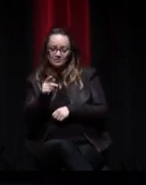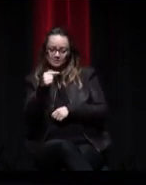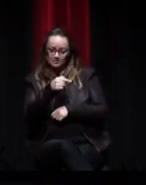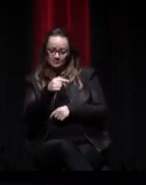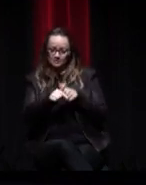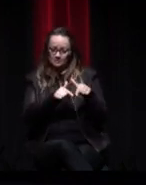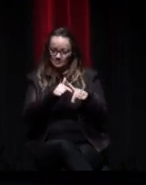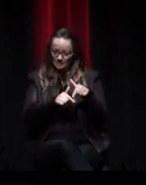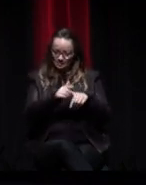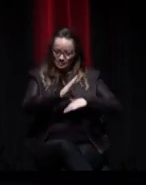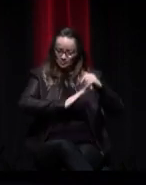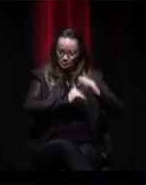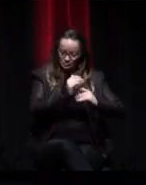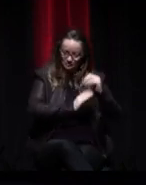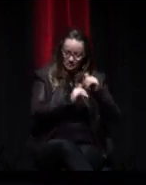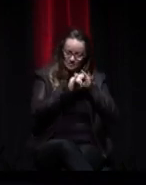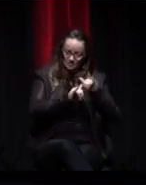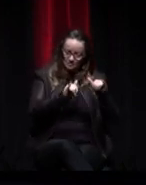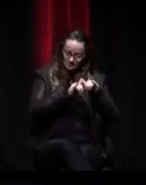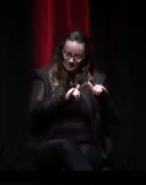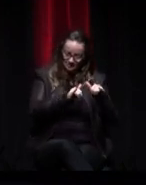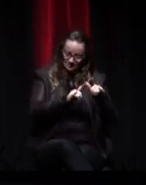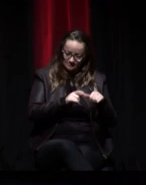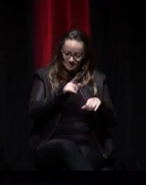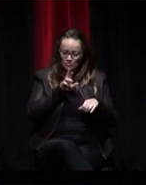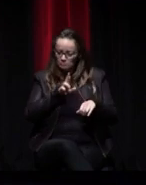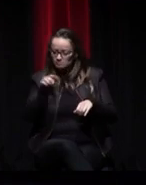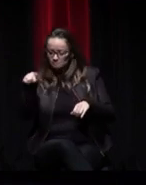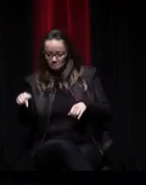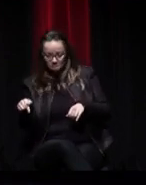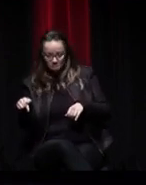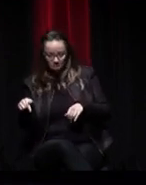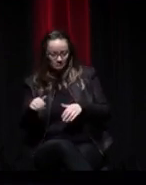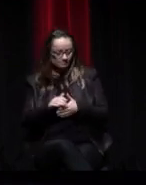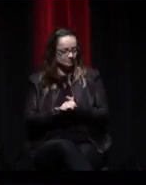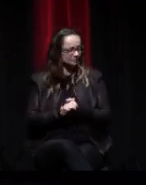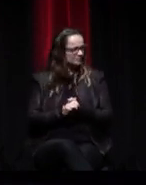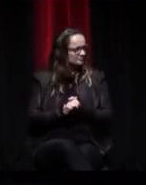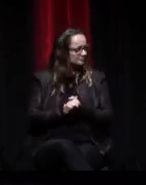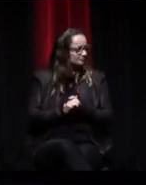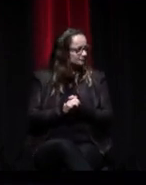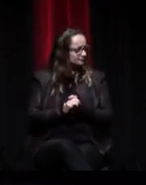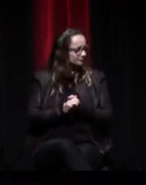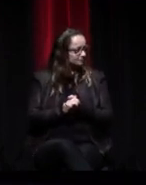of journalism and press activities